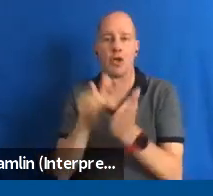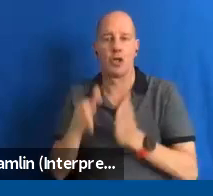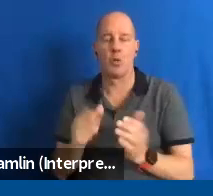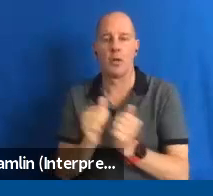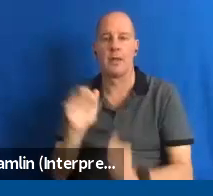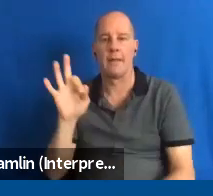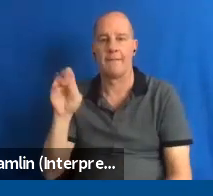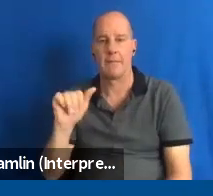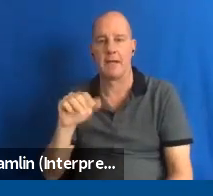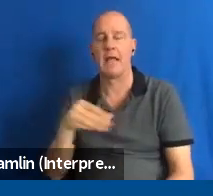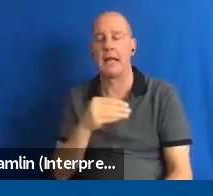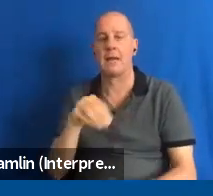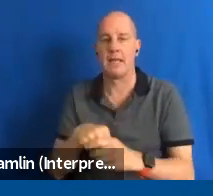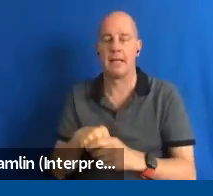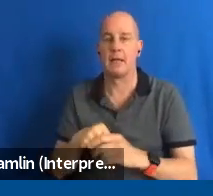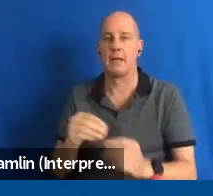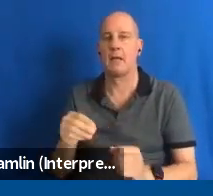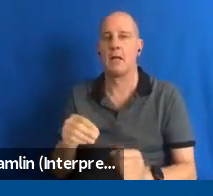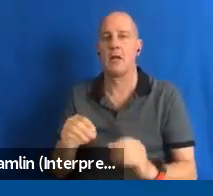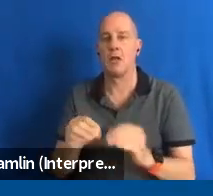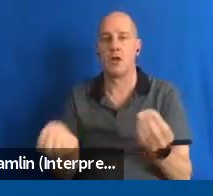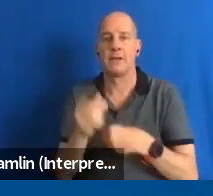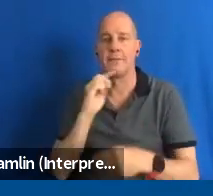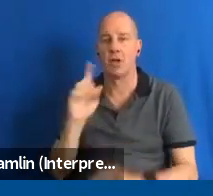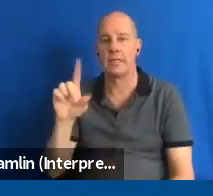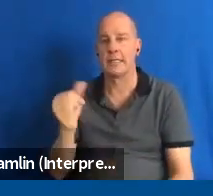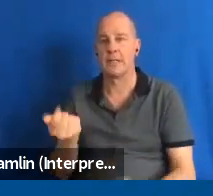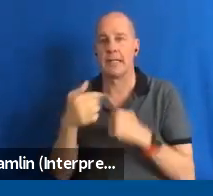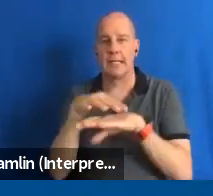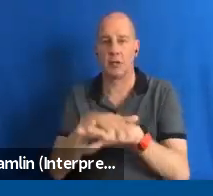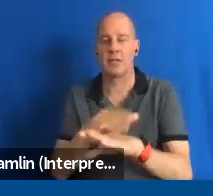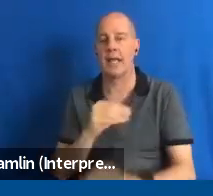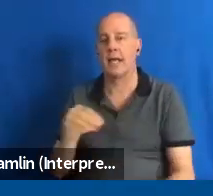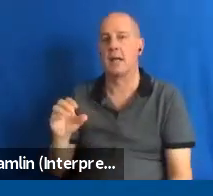Office of Disability integration coordination as well as the Office of Equal Rights. So I'm a